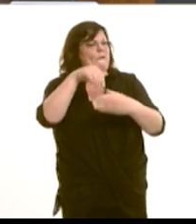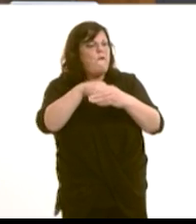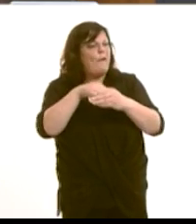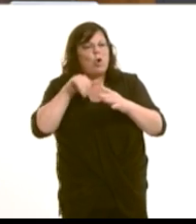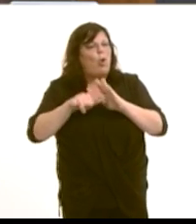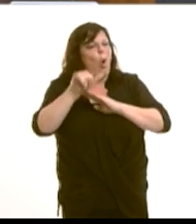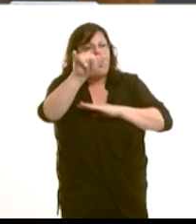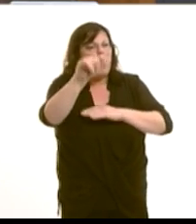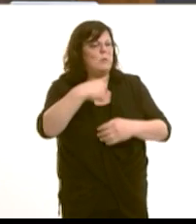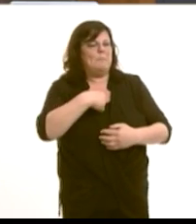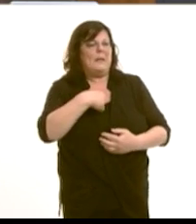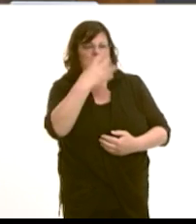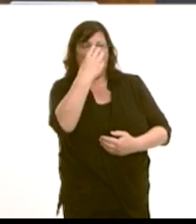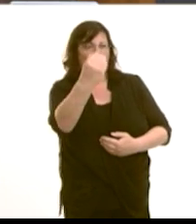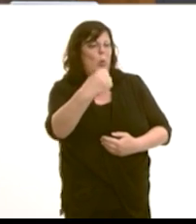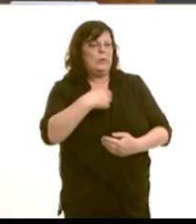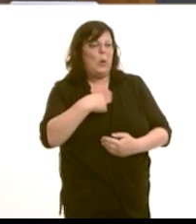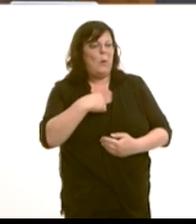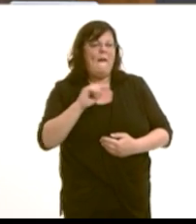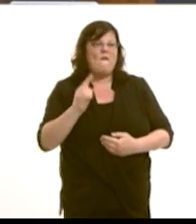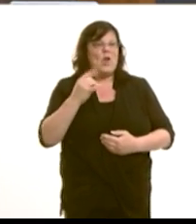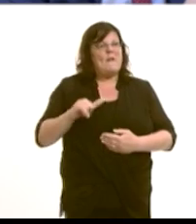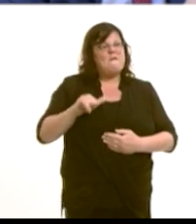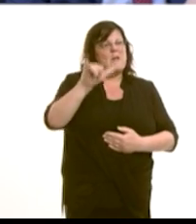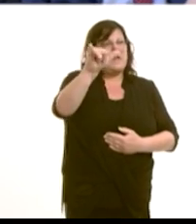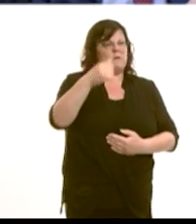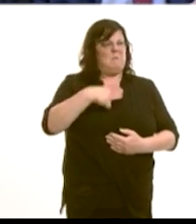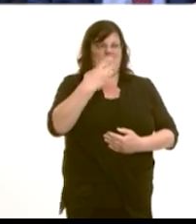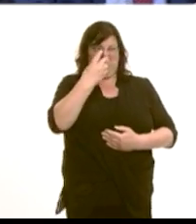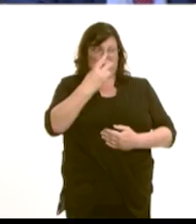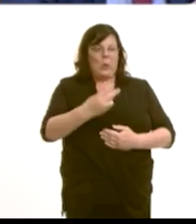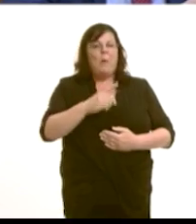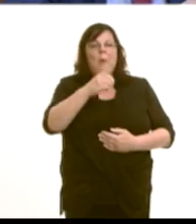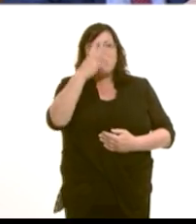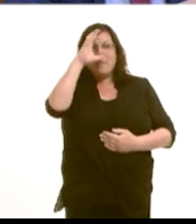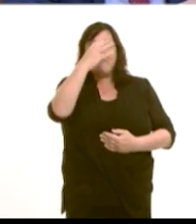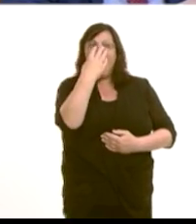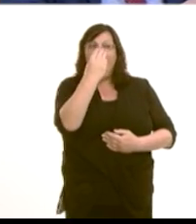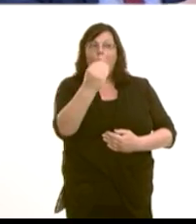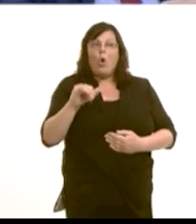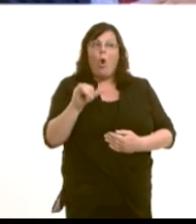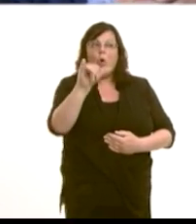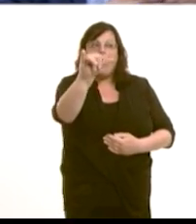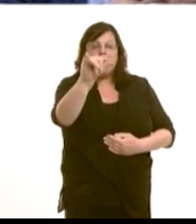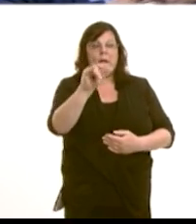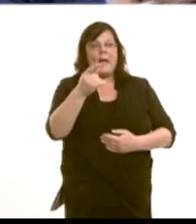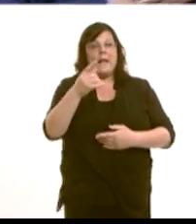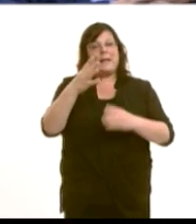maiden flight occurred when I was two, so I can say that. But, bear in mind, of course, that Concorde was an example of UK and French co-operation